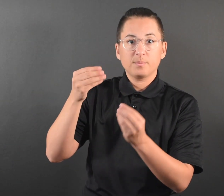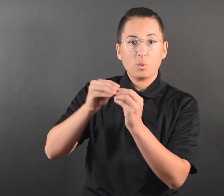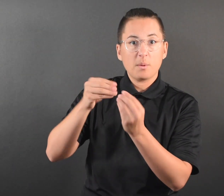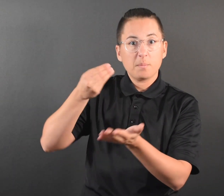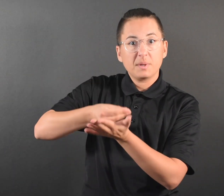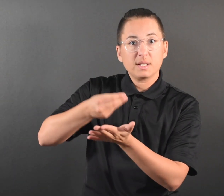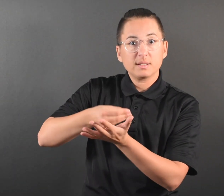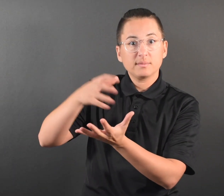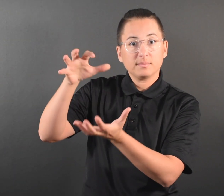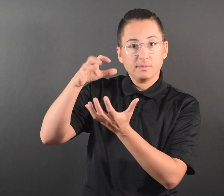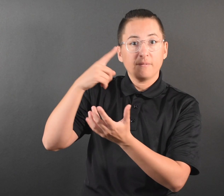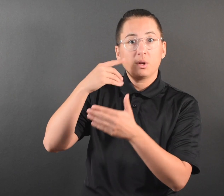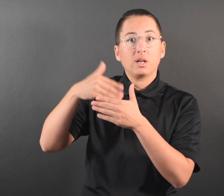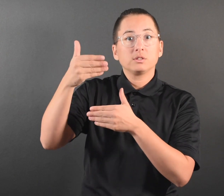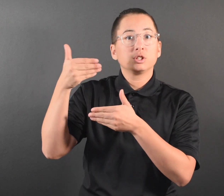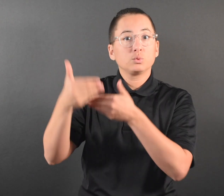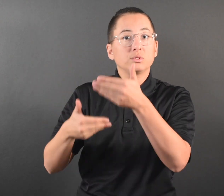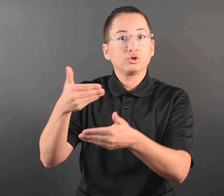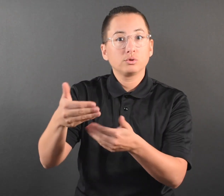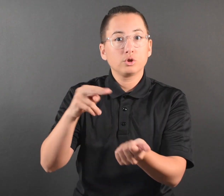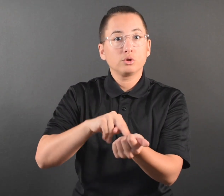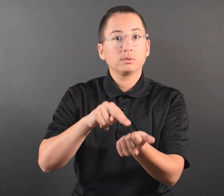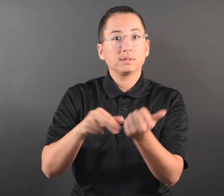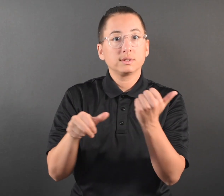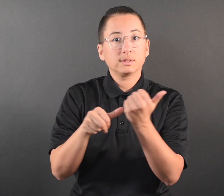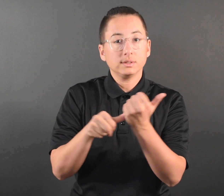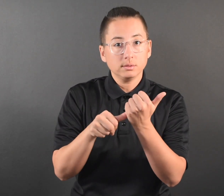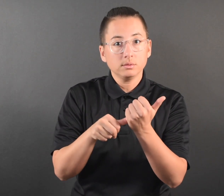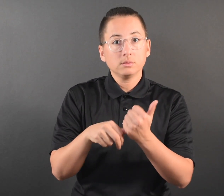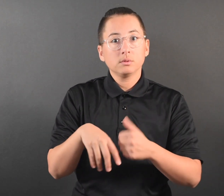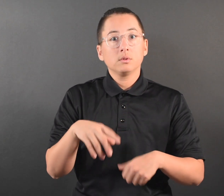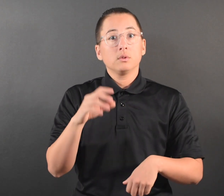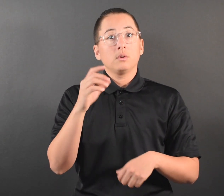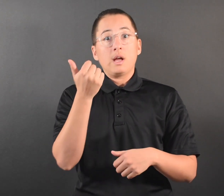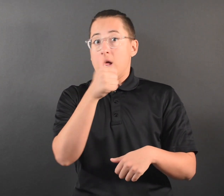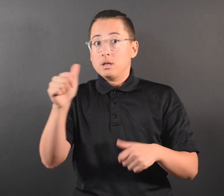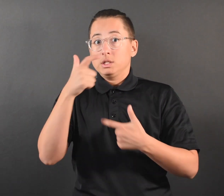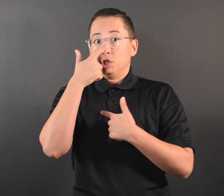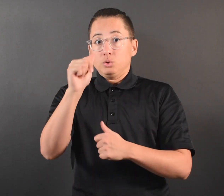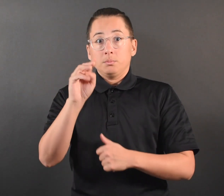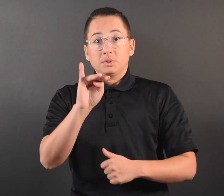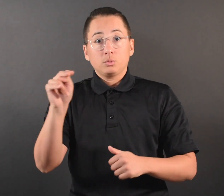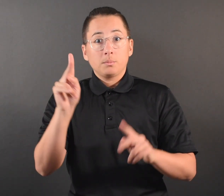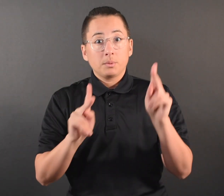Generation Nursing Assistant initiative, any interested Minnesotan can receive training,